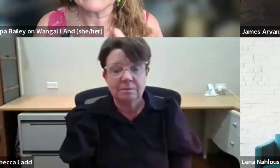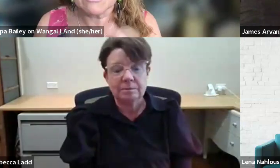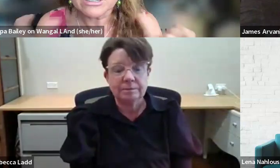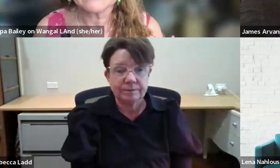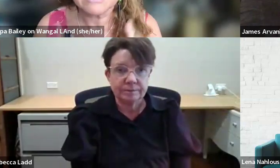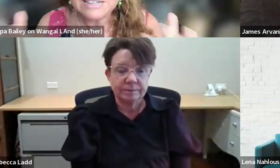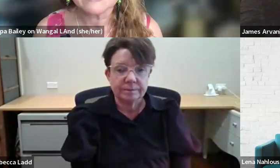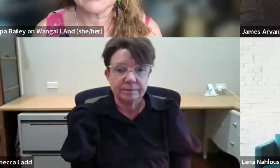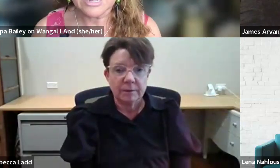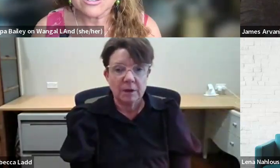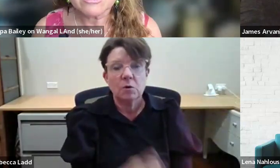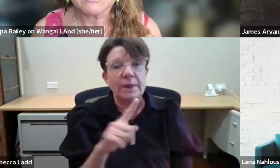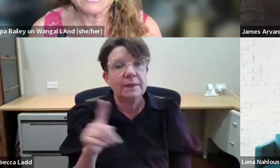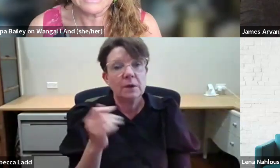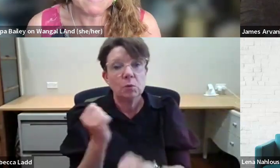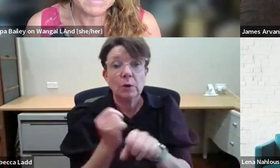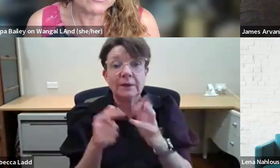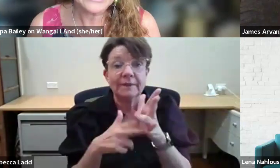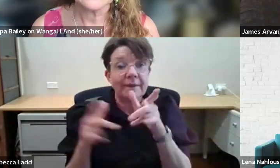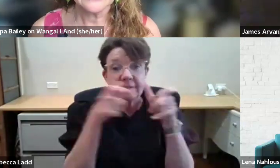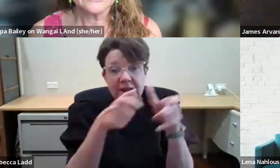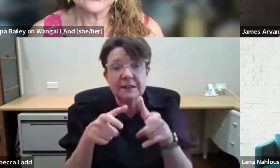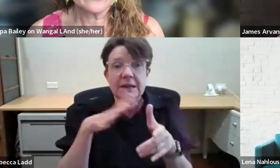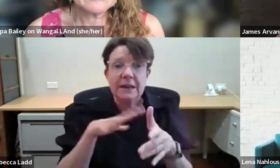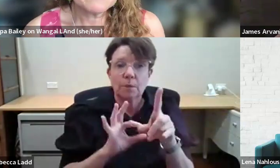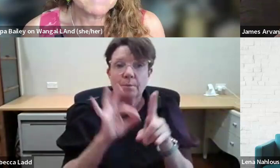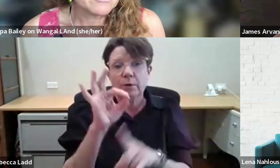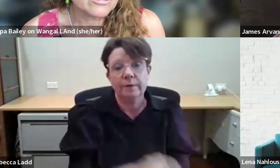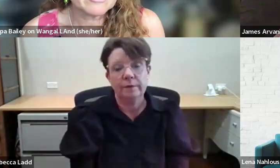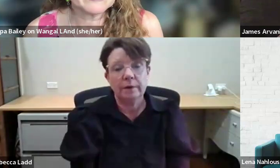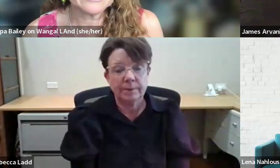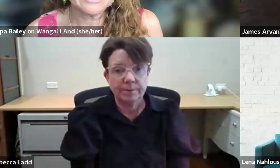Wherever you are on the journey, is that piece of stepping in and